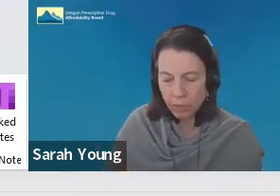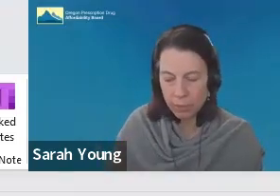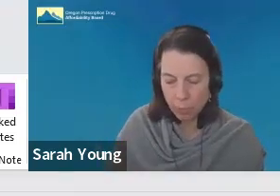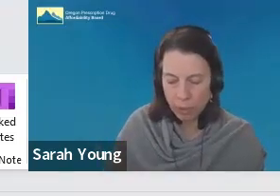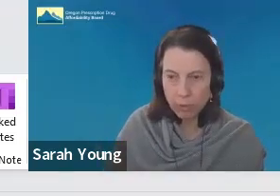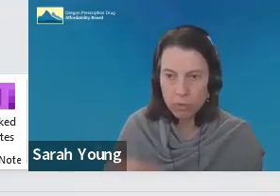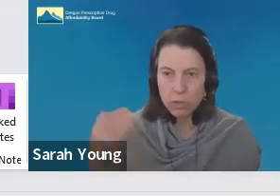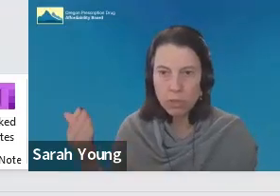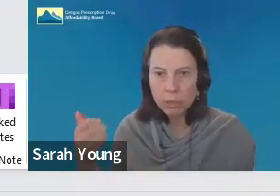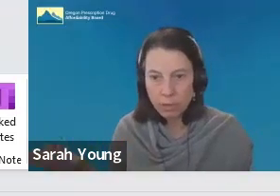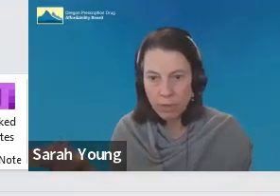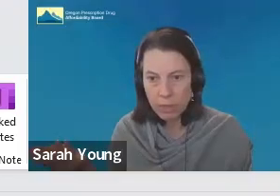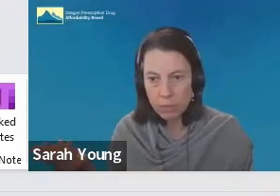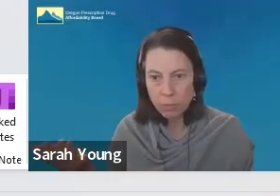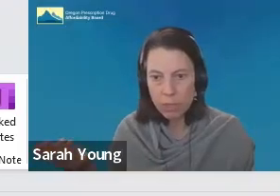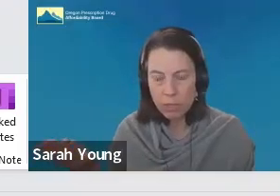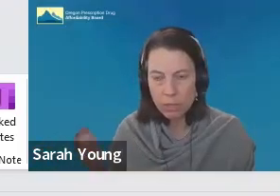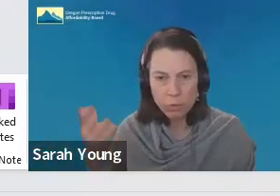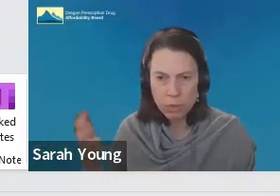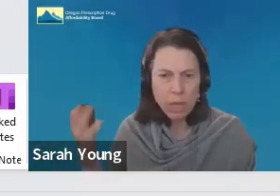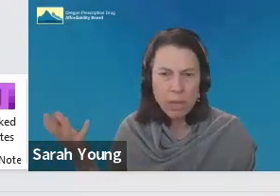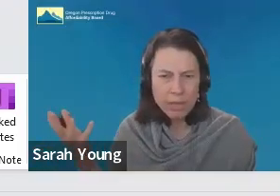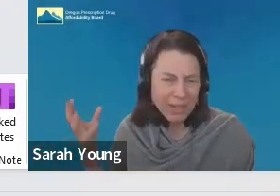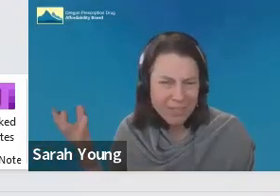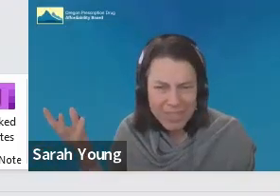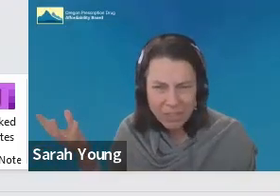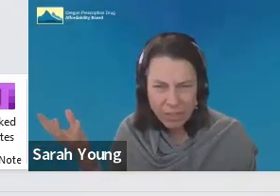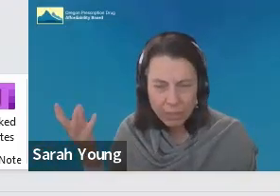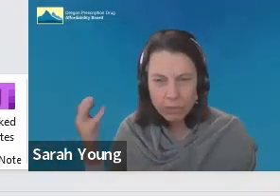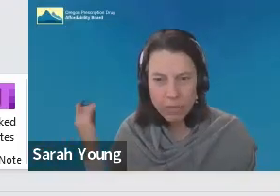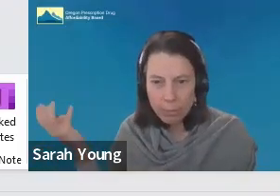identified more errors in our data validation process or just not even necessarily errors,